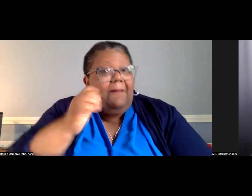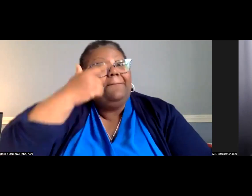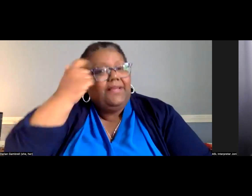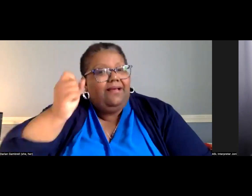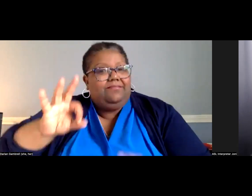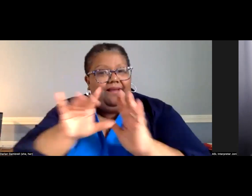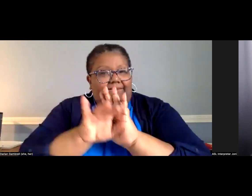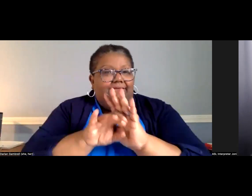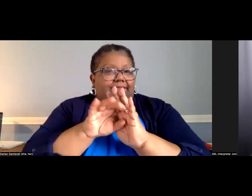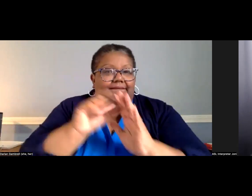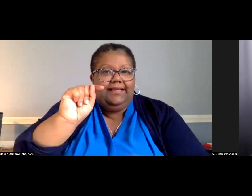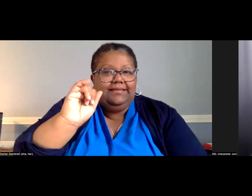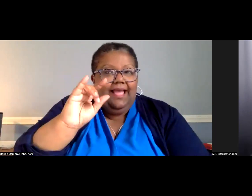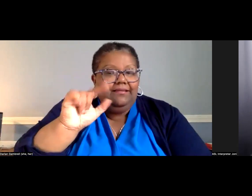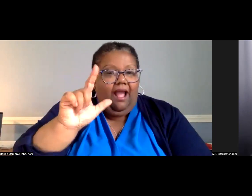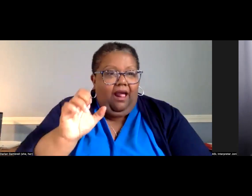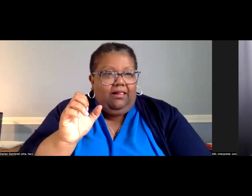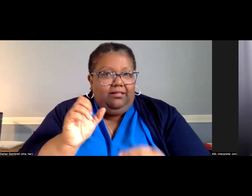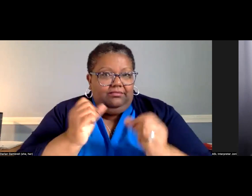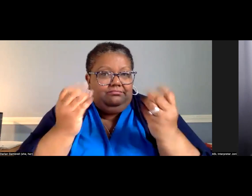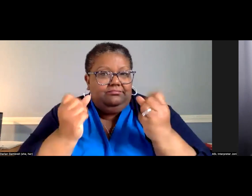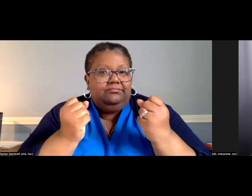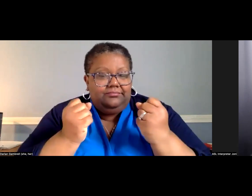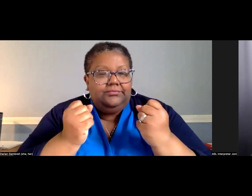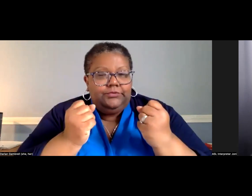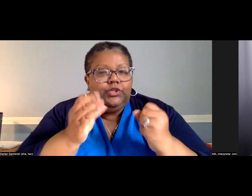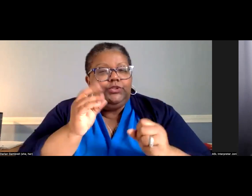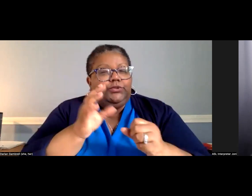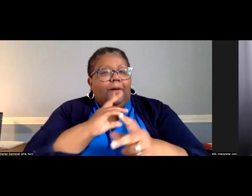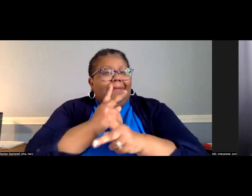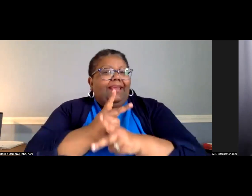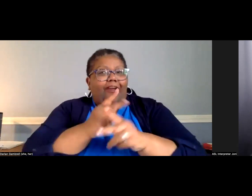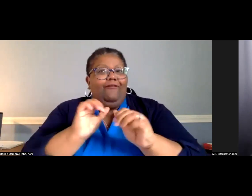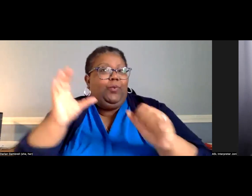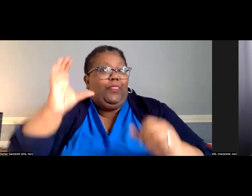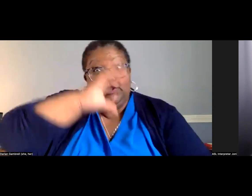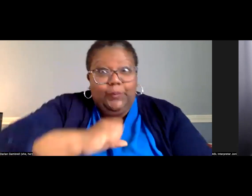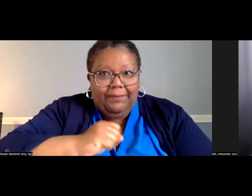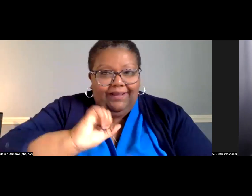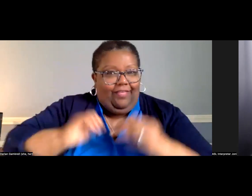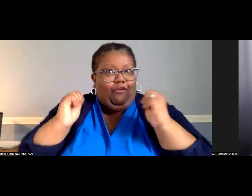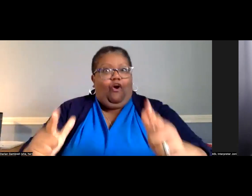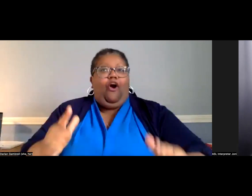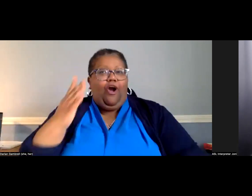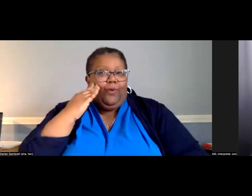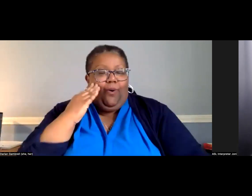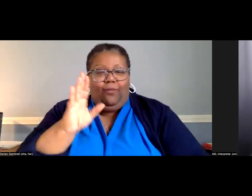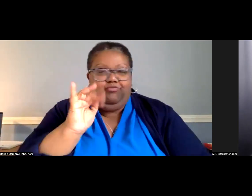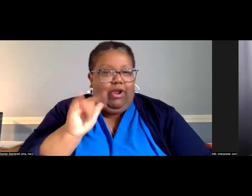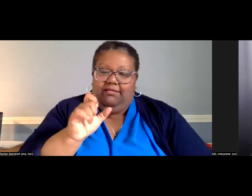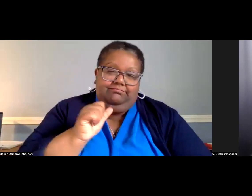not many deaf-blind people know Braille because they rather use tactile American Sign Language so